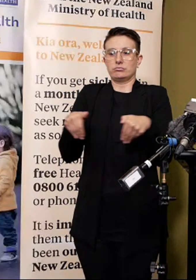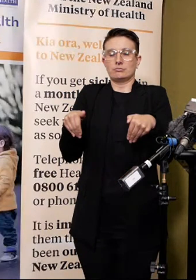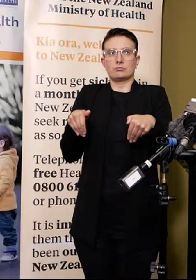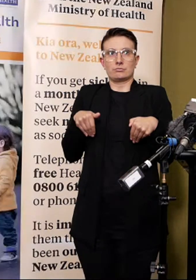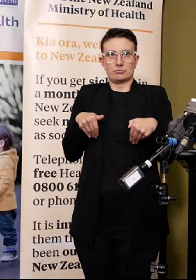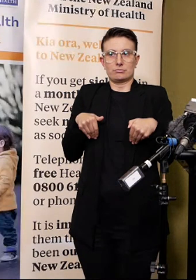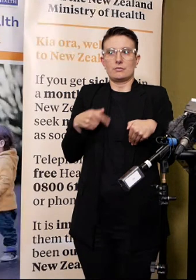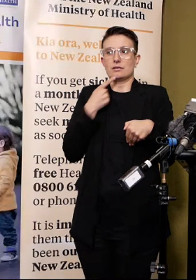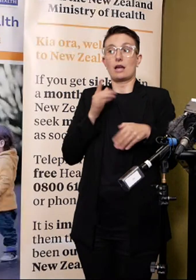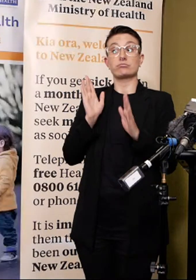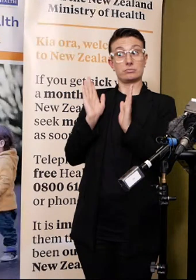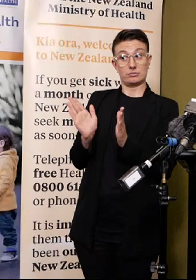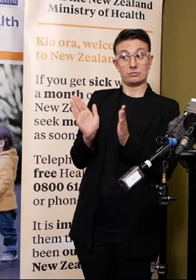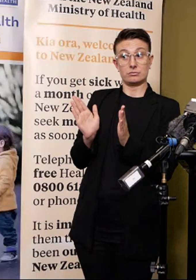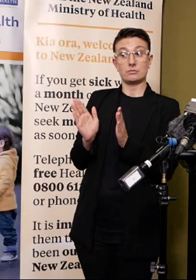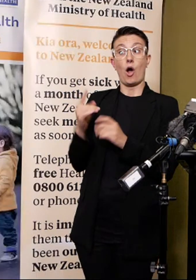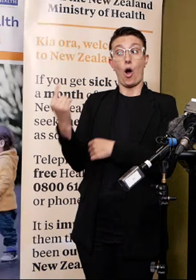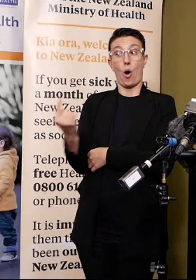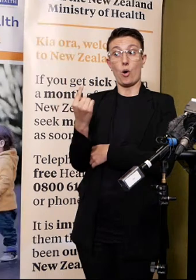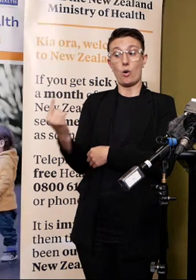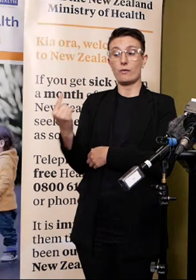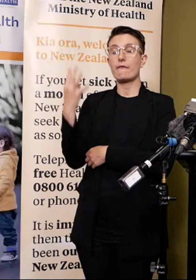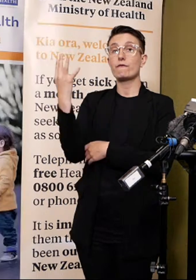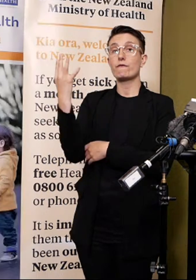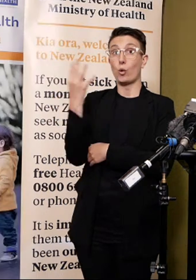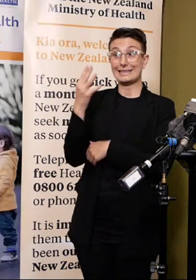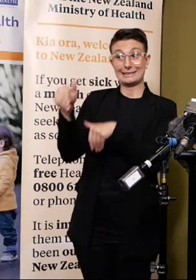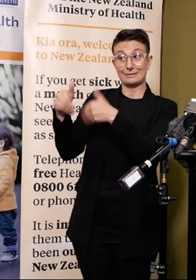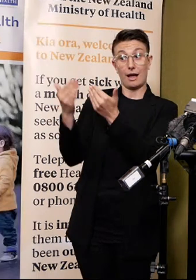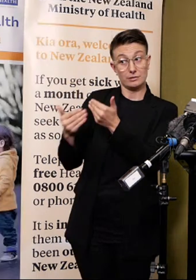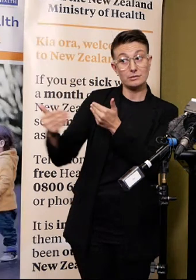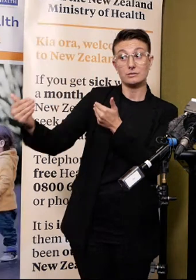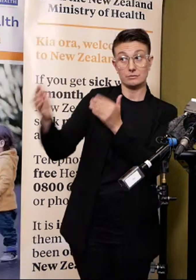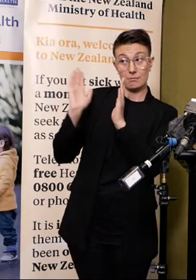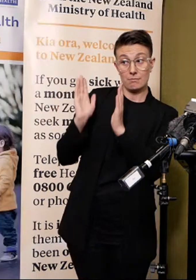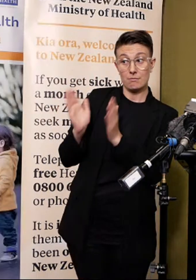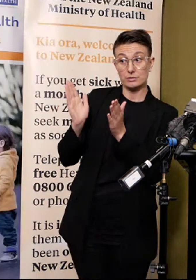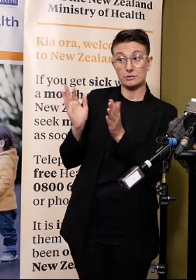will self isolate for 14 days. And that information also includes